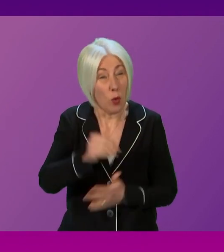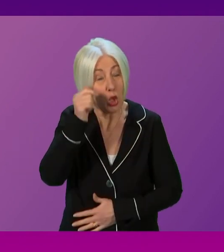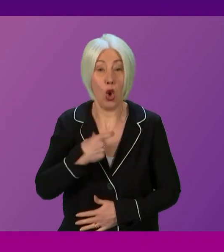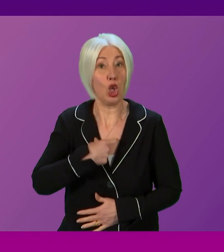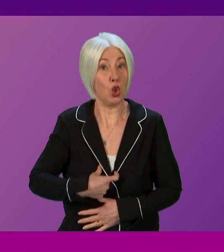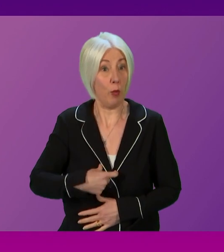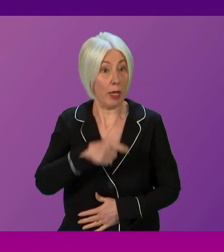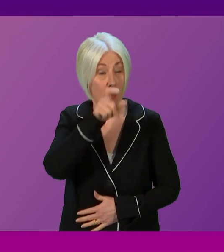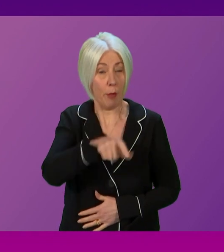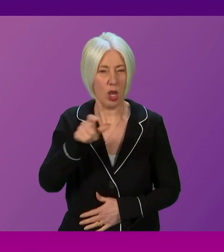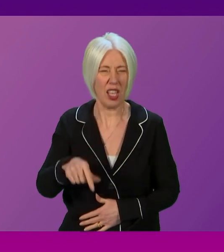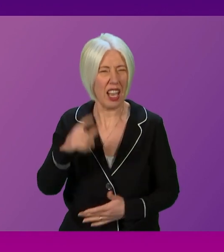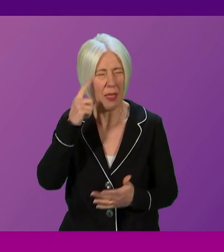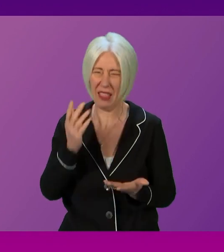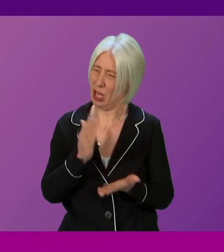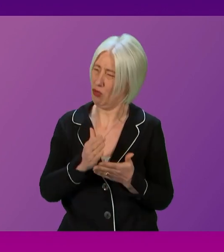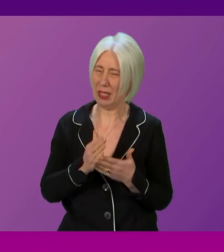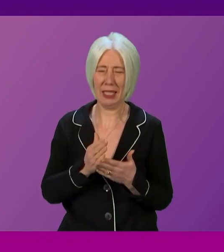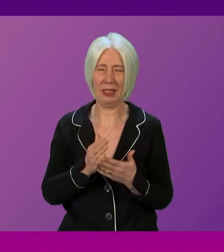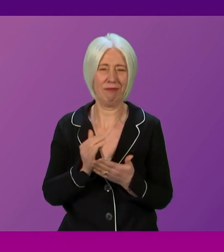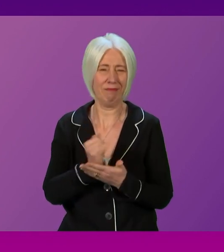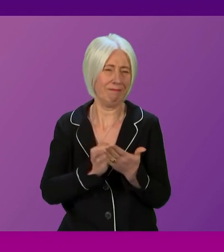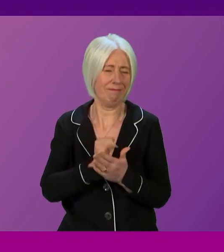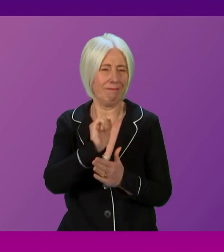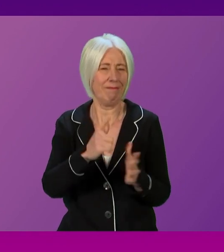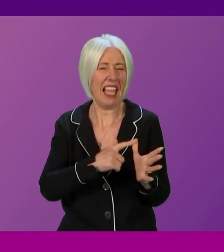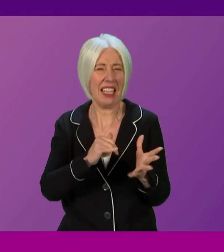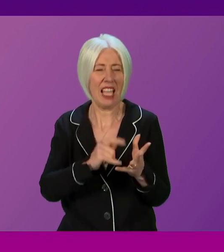frankly, I think that it demeans Anas Sarwar’s argument to suggest that any of us does not